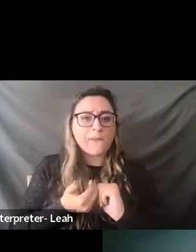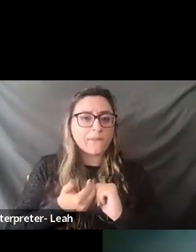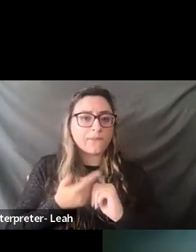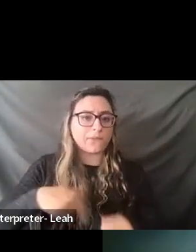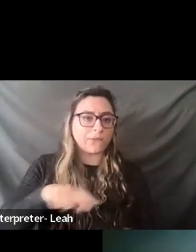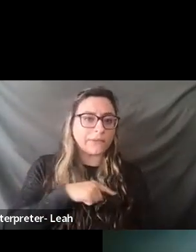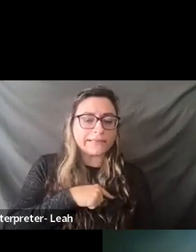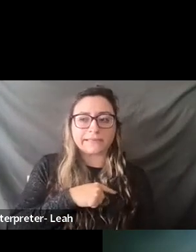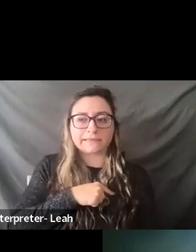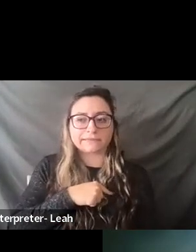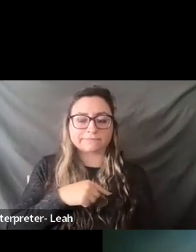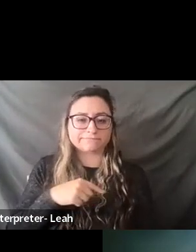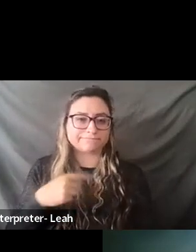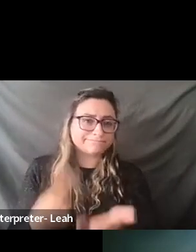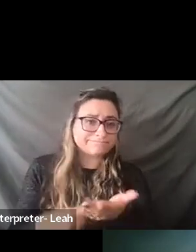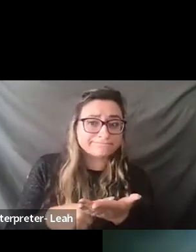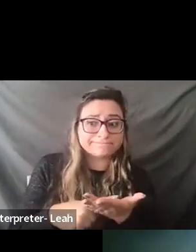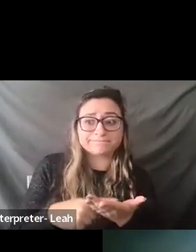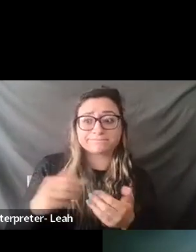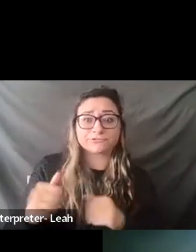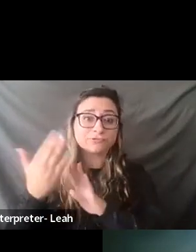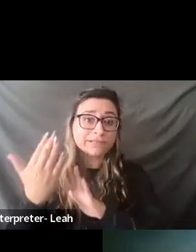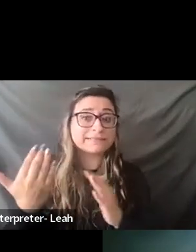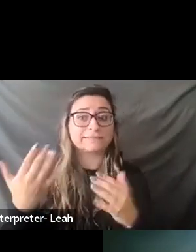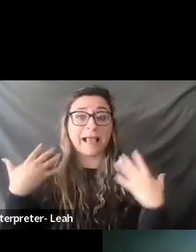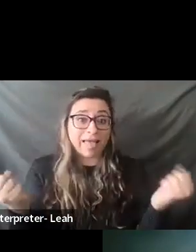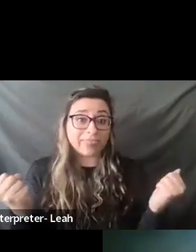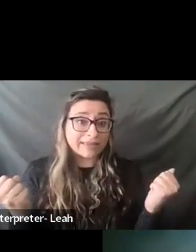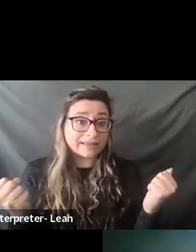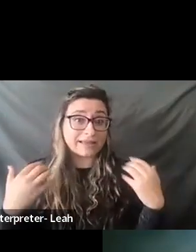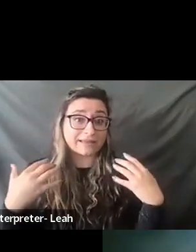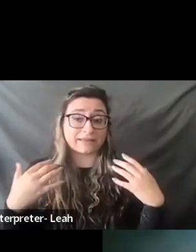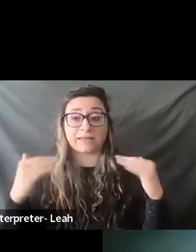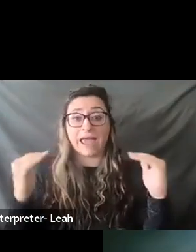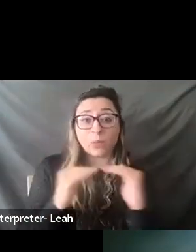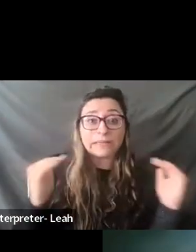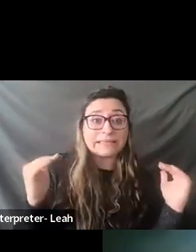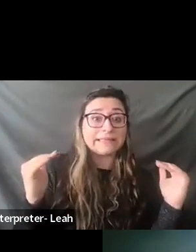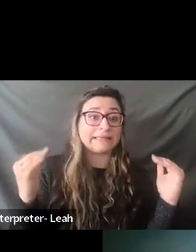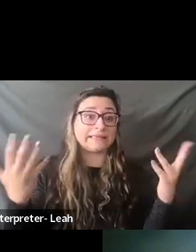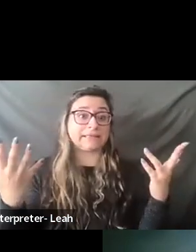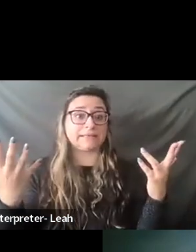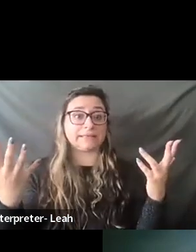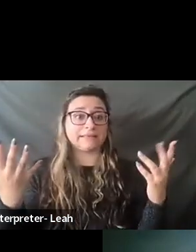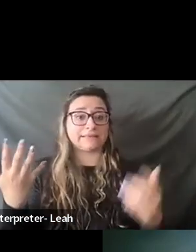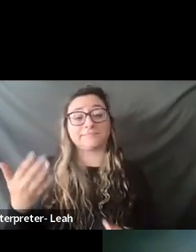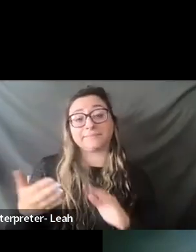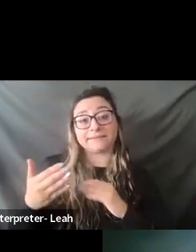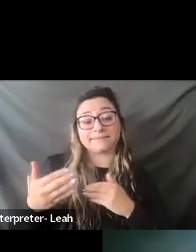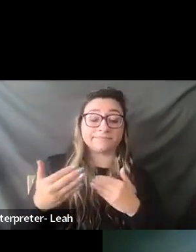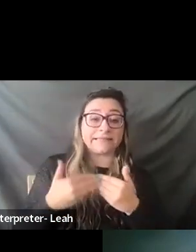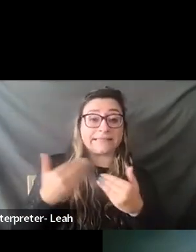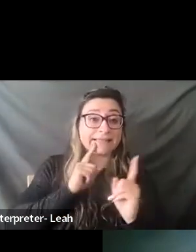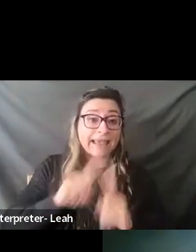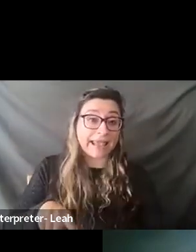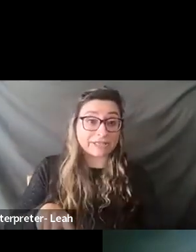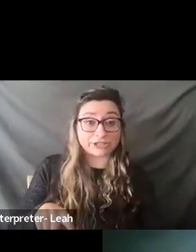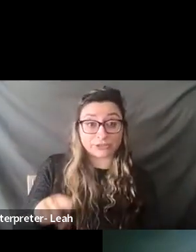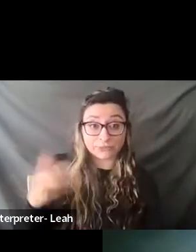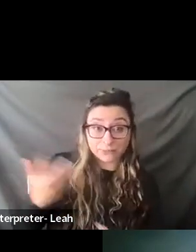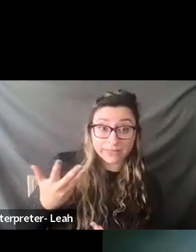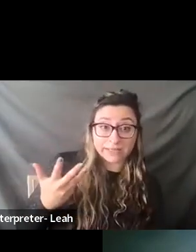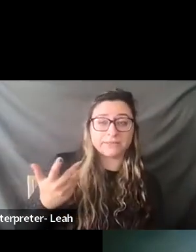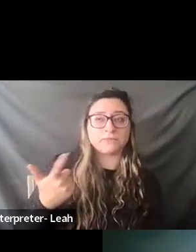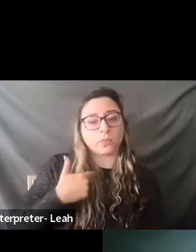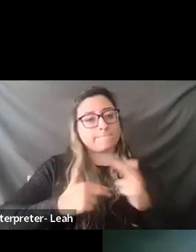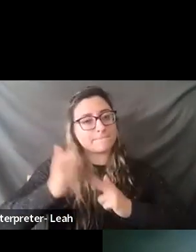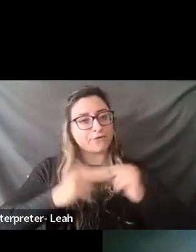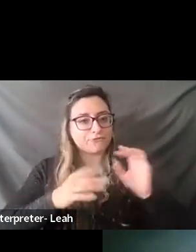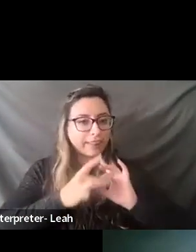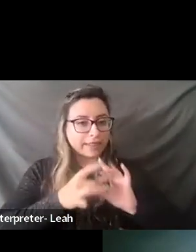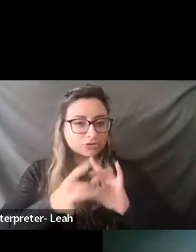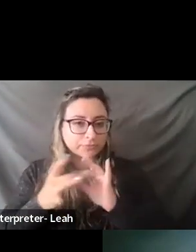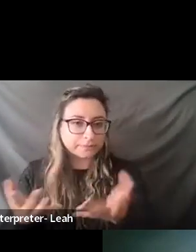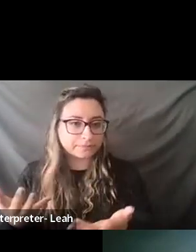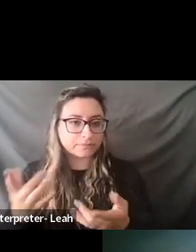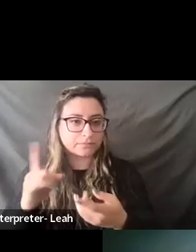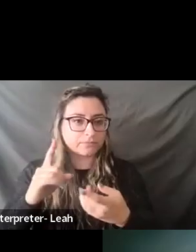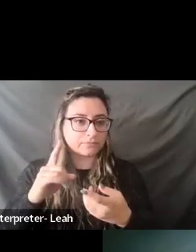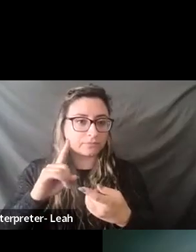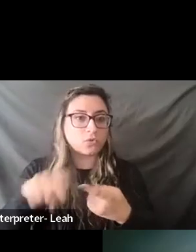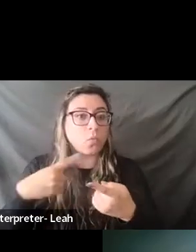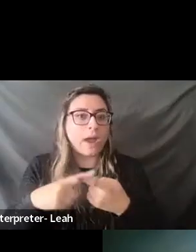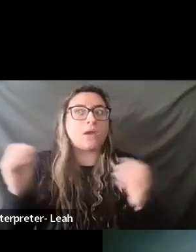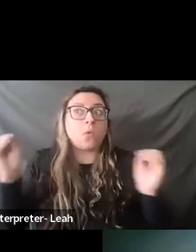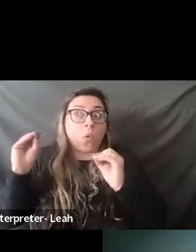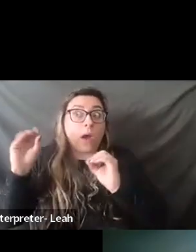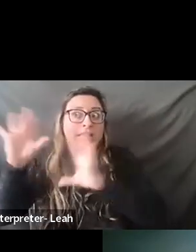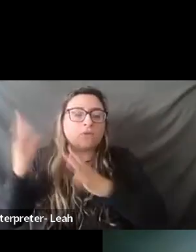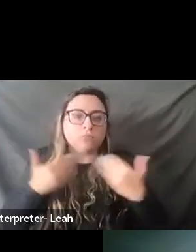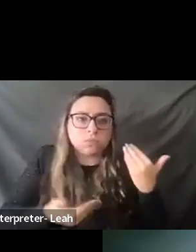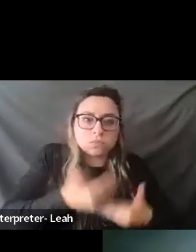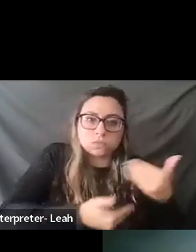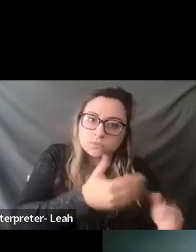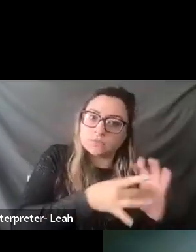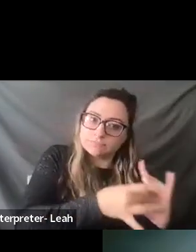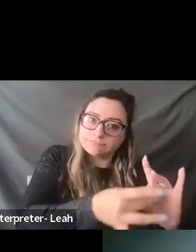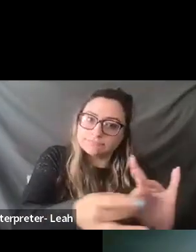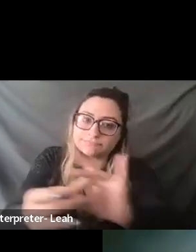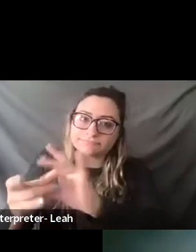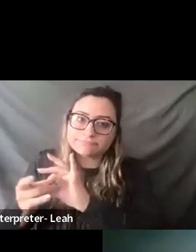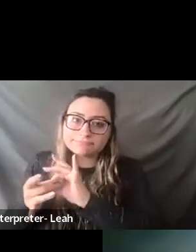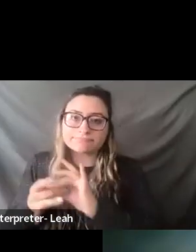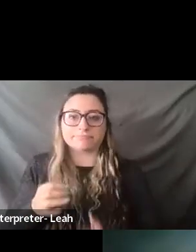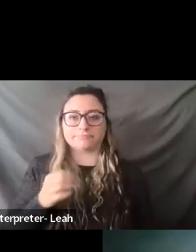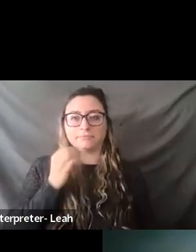Because what's there in steady state is going to be there but bigger in a disaster.